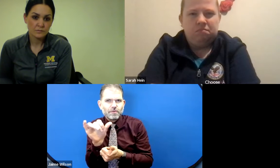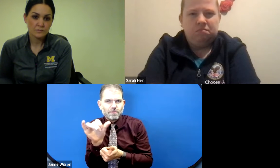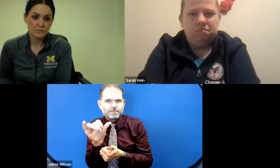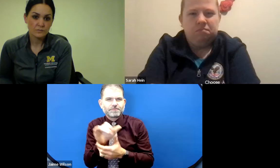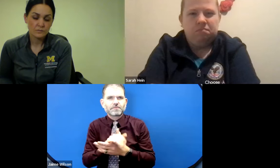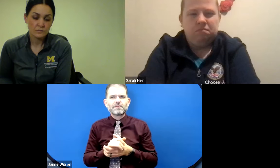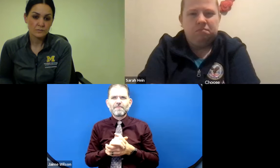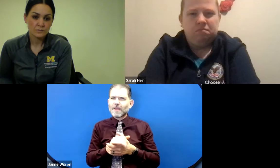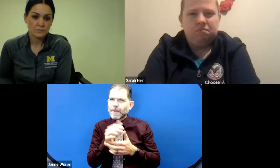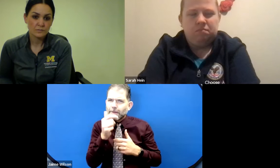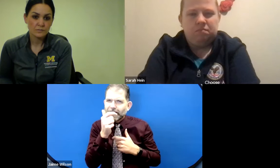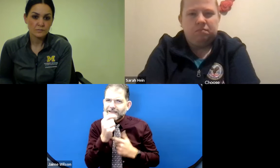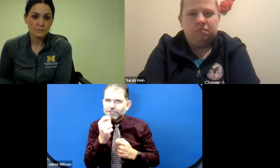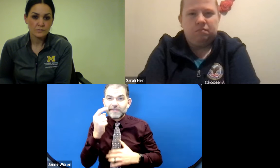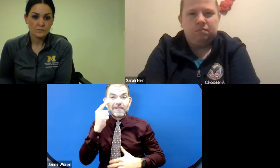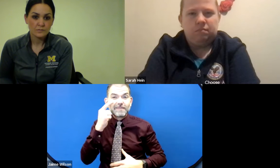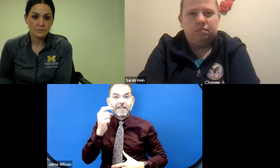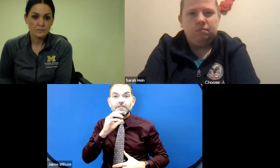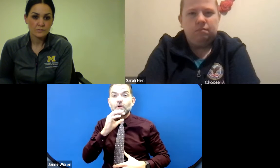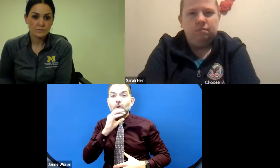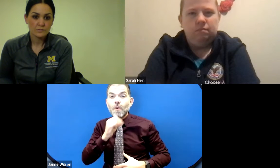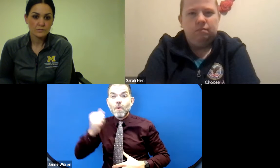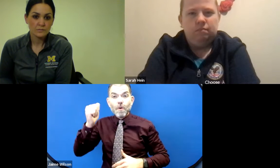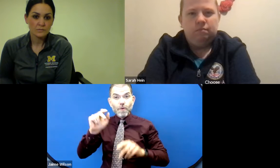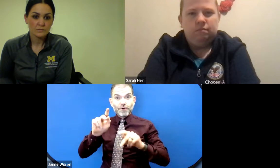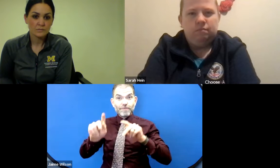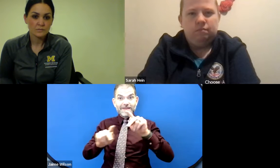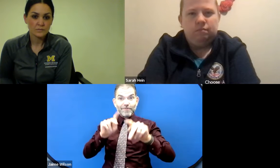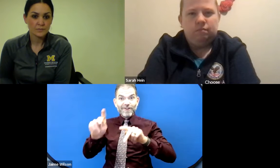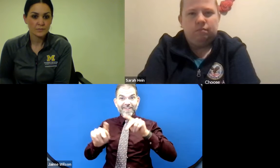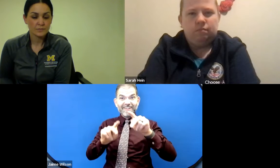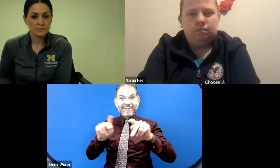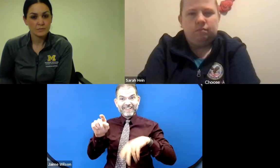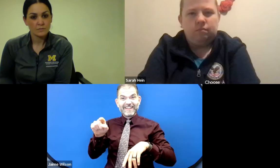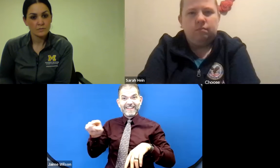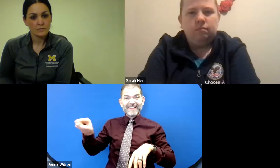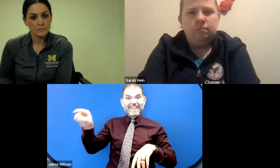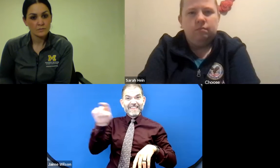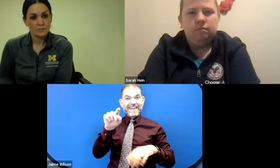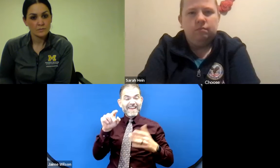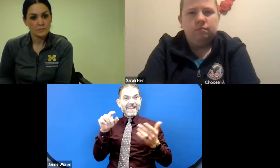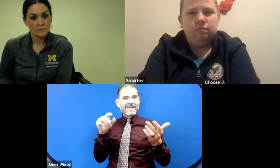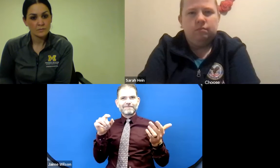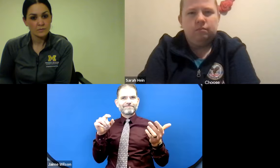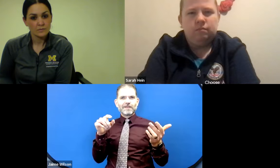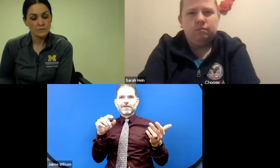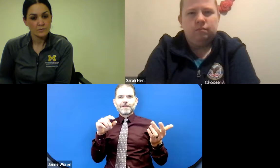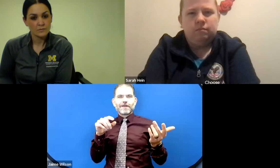ASL Interpreter: so that's an area of the brain that will shrink a little as well. ASL Interpreter: It's very interesting, because ASL Interpreter: older people